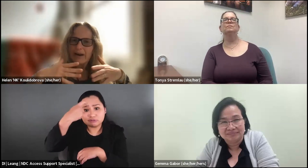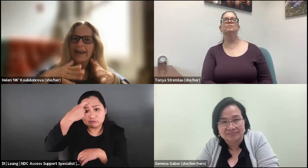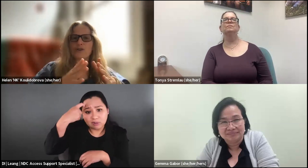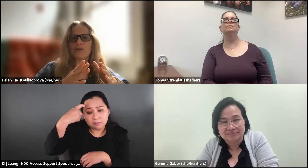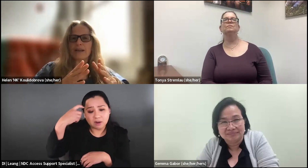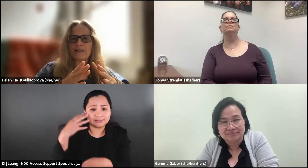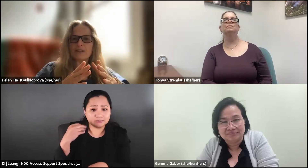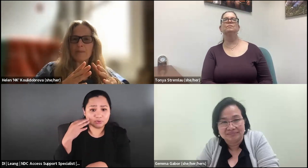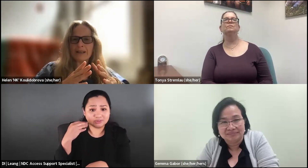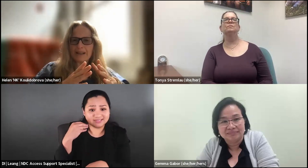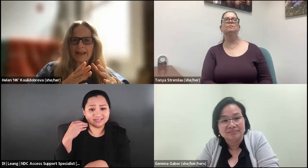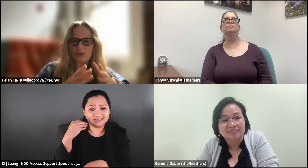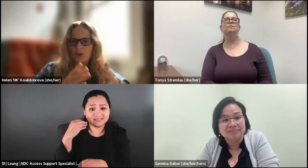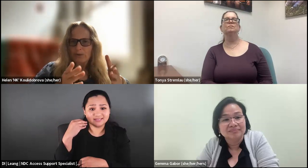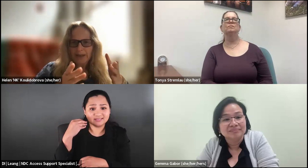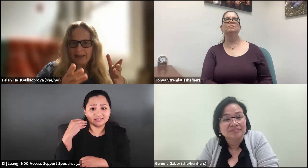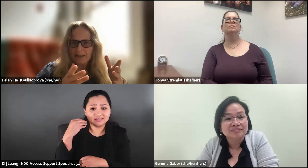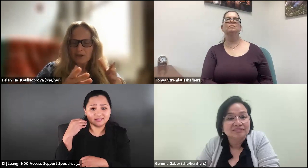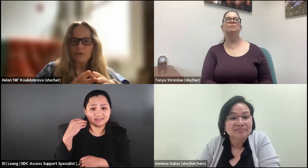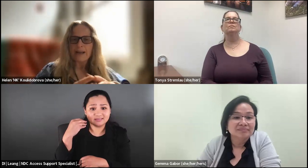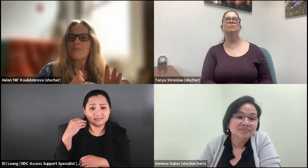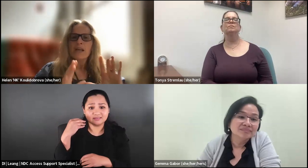entering dominant language, including English.